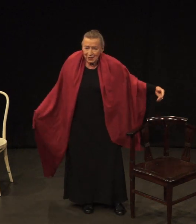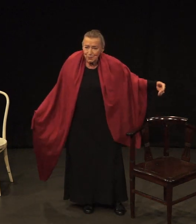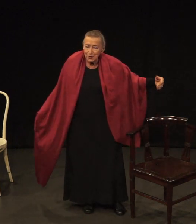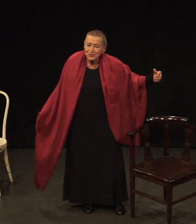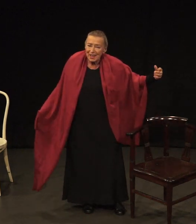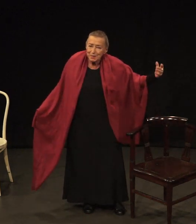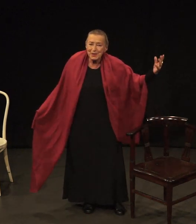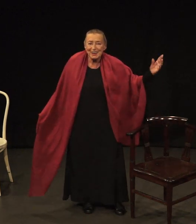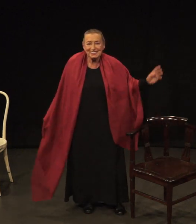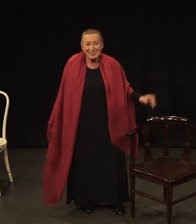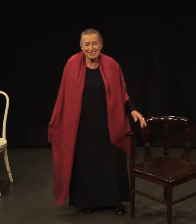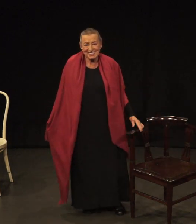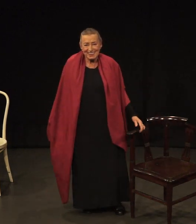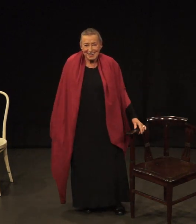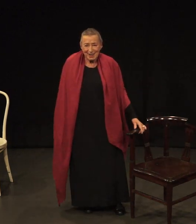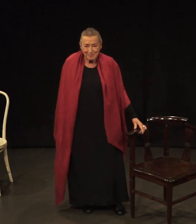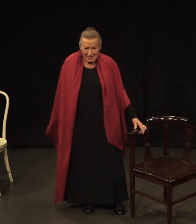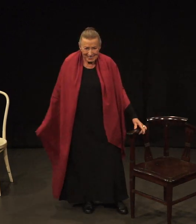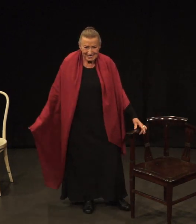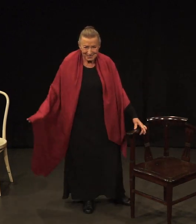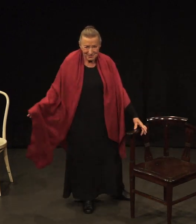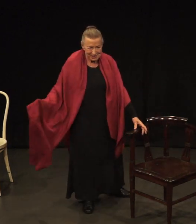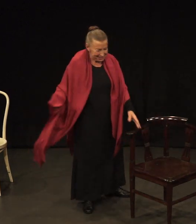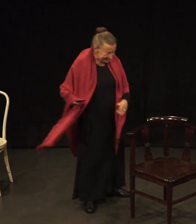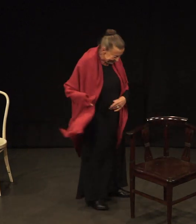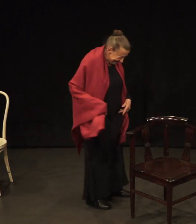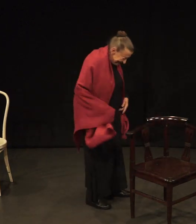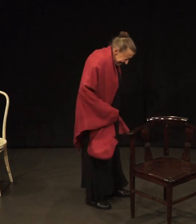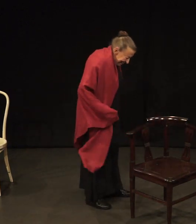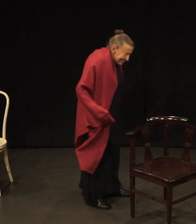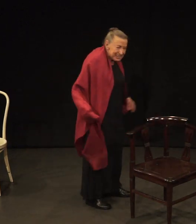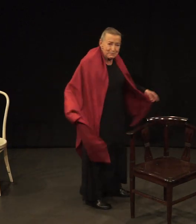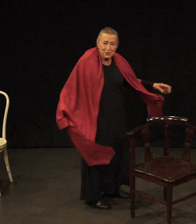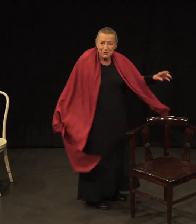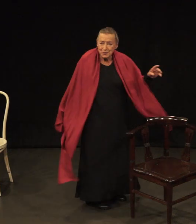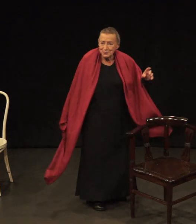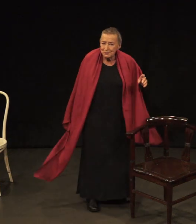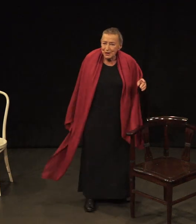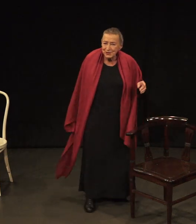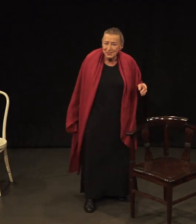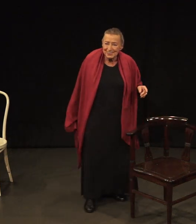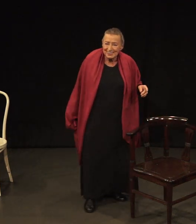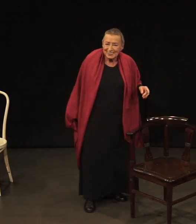can sit by the loveliest girl at dinner. I'll see to it.